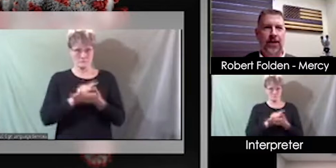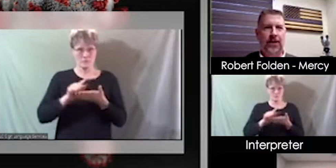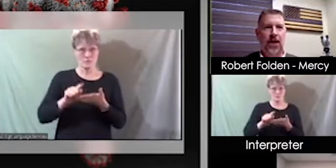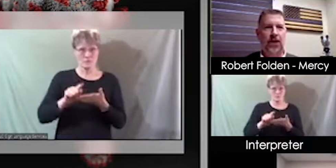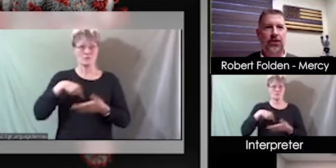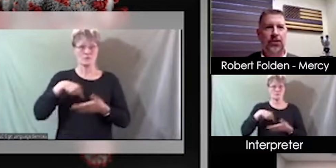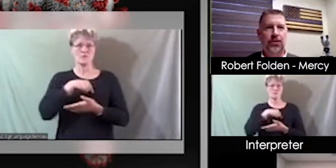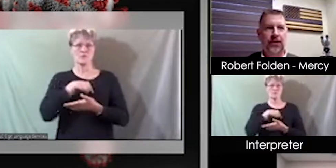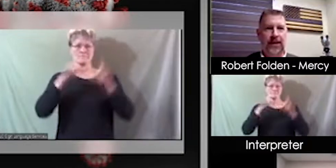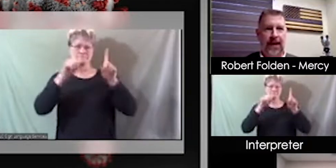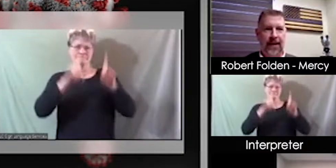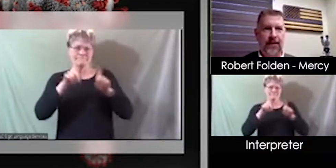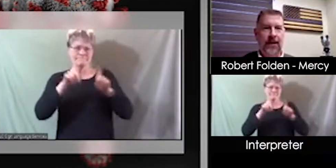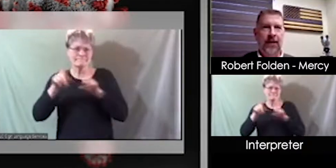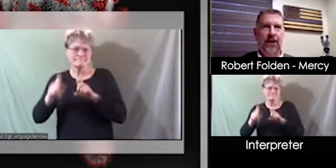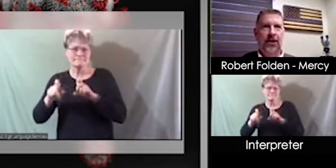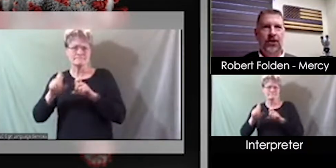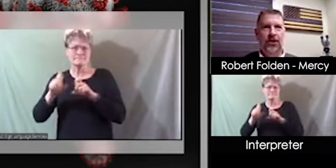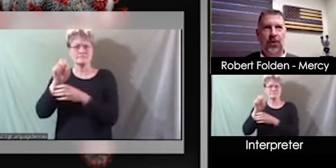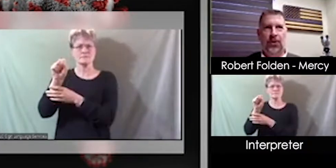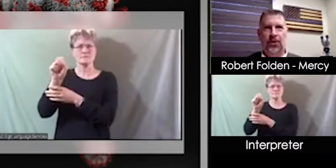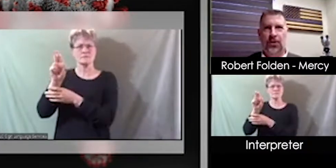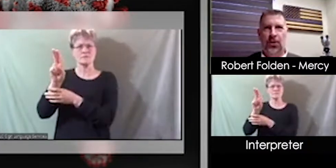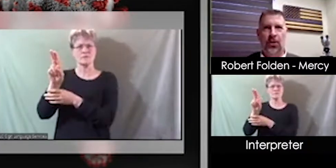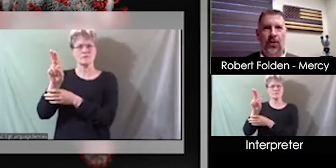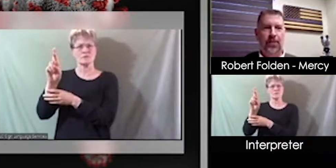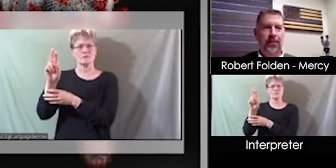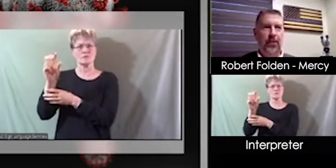kind of talked to to date. So there's a group of people